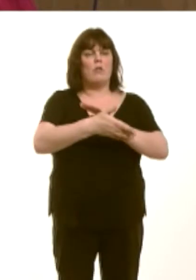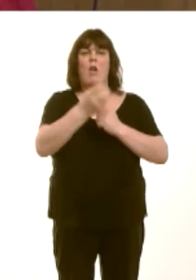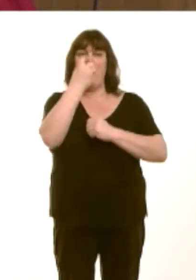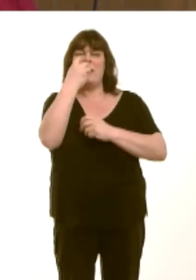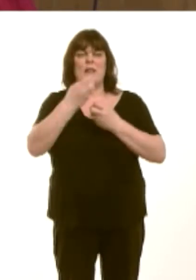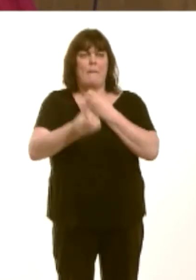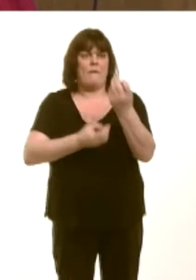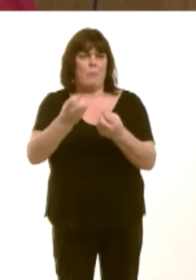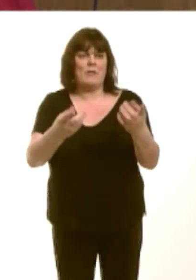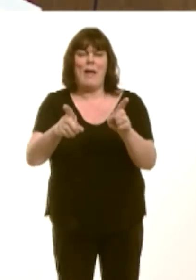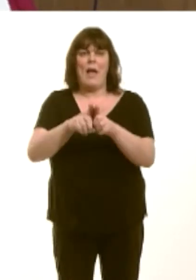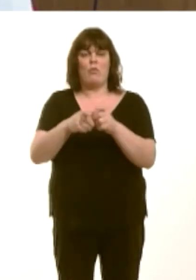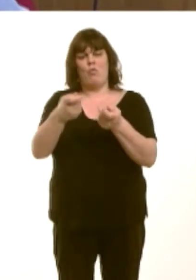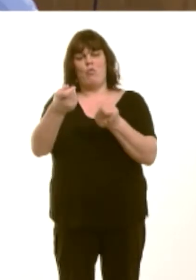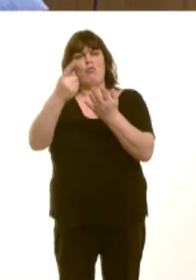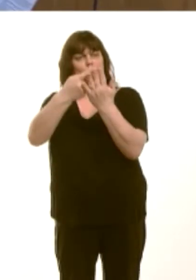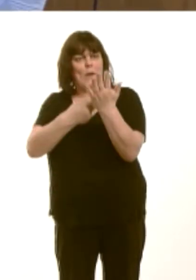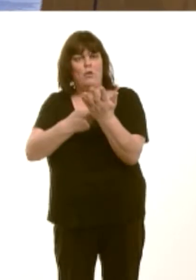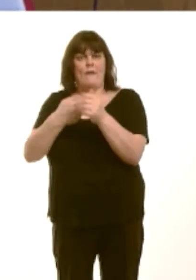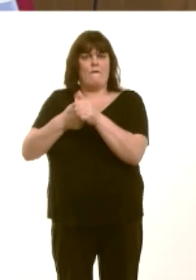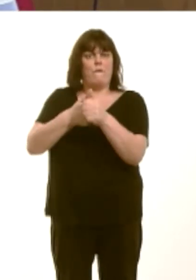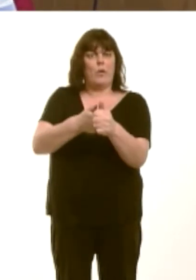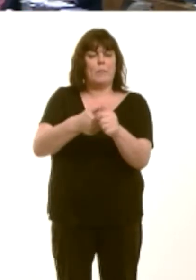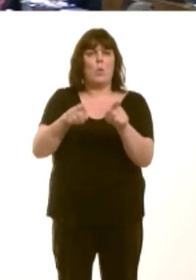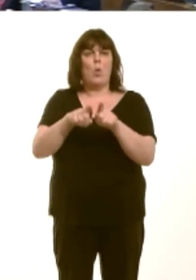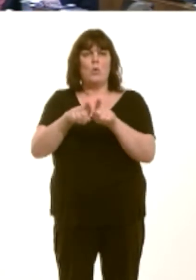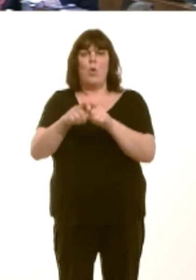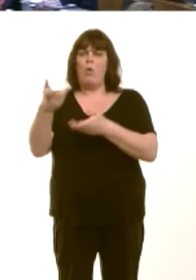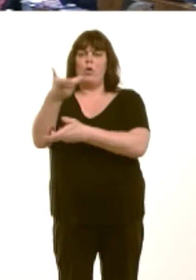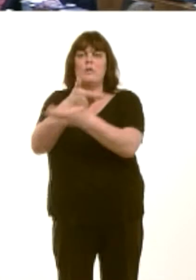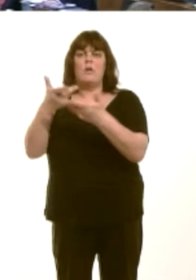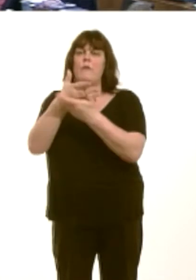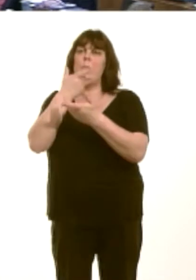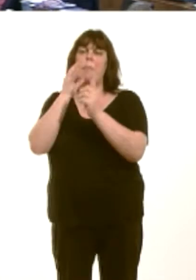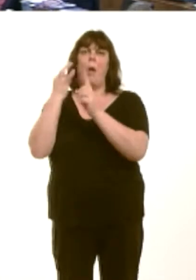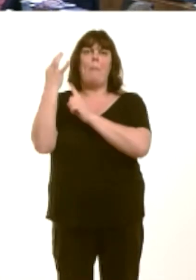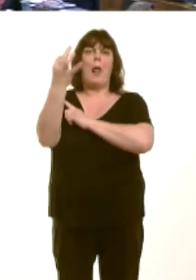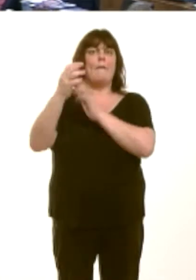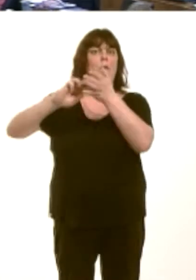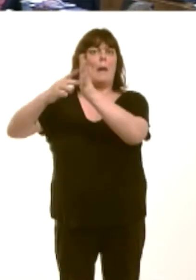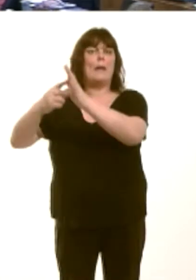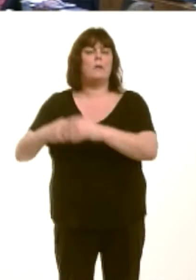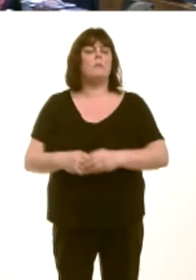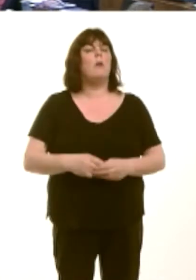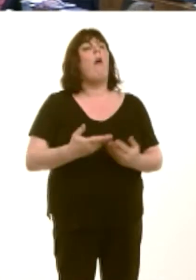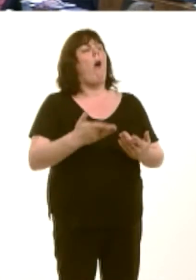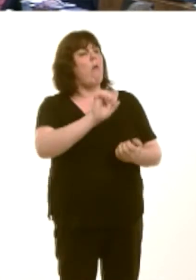It is also a statutory consultee for planning applications. Bethan Jenkins: Thank you for the answer, Minister.